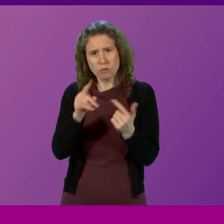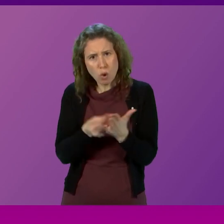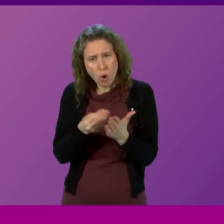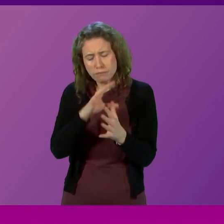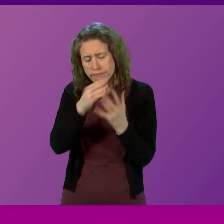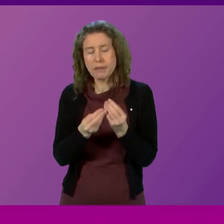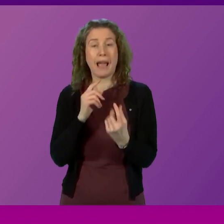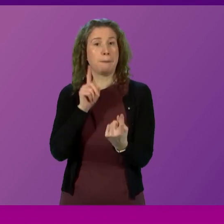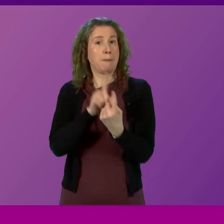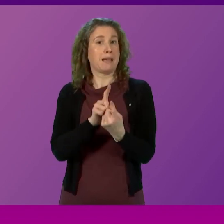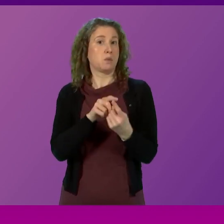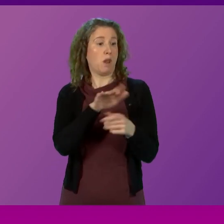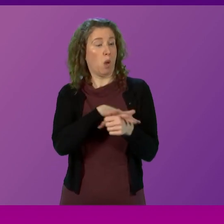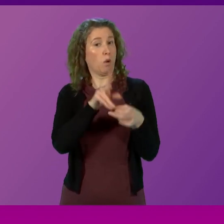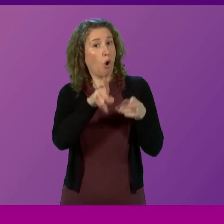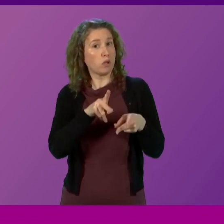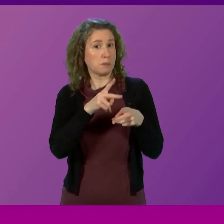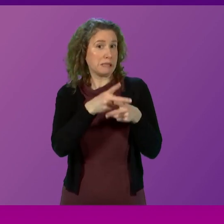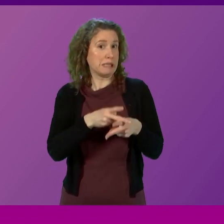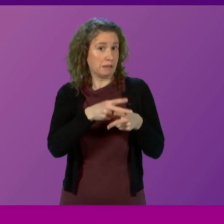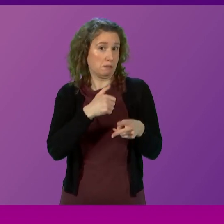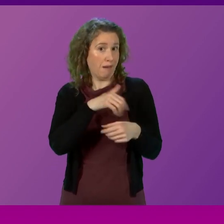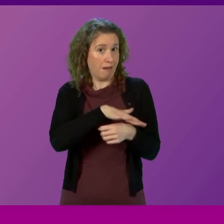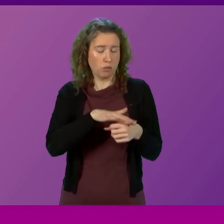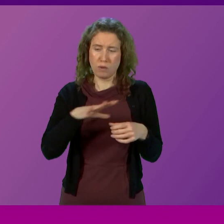hospice staff in my region who report that they are already supporting the delivery of